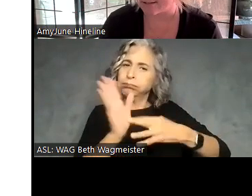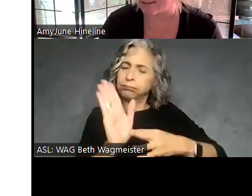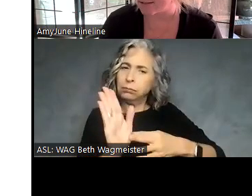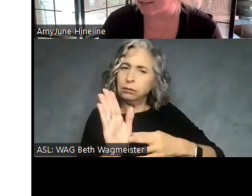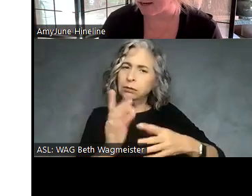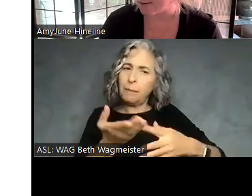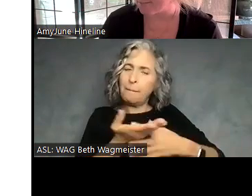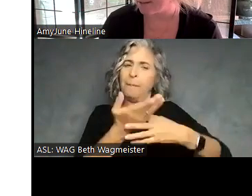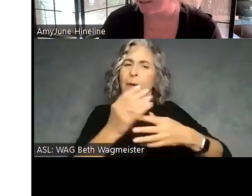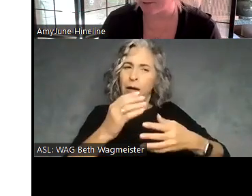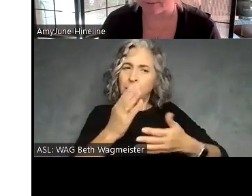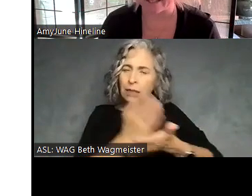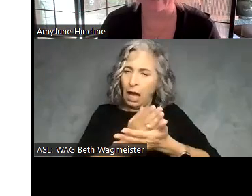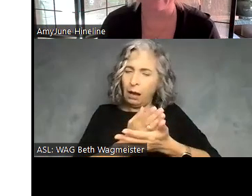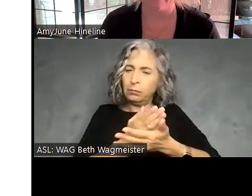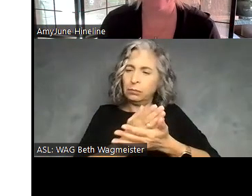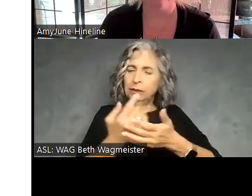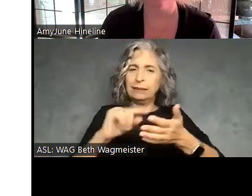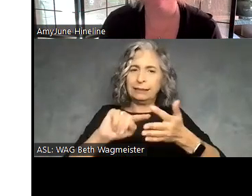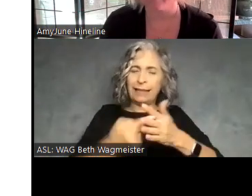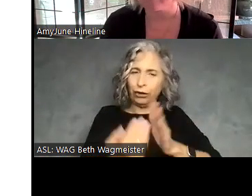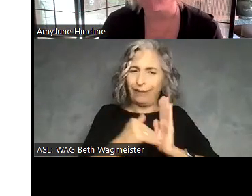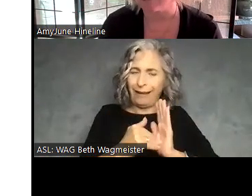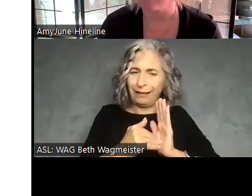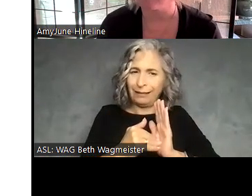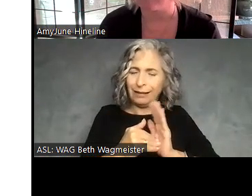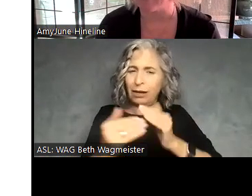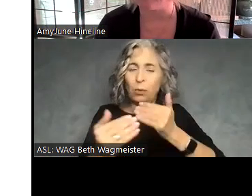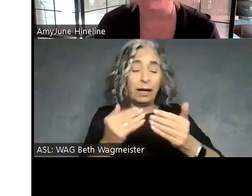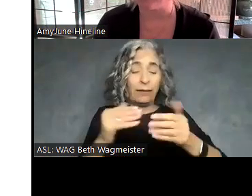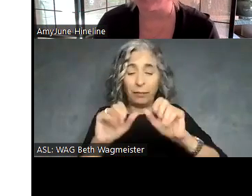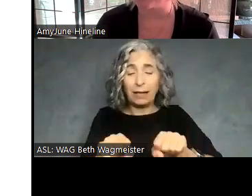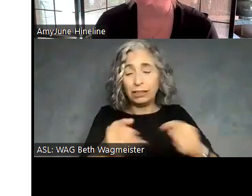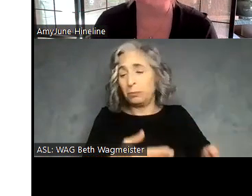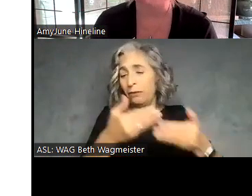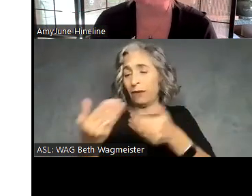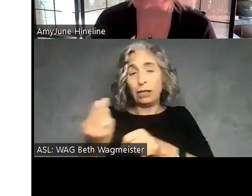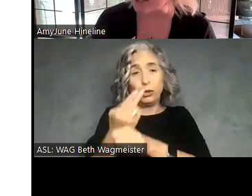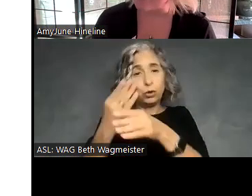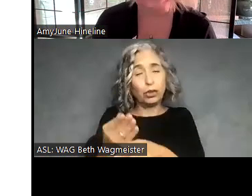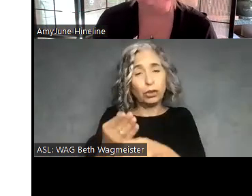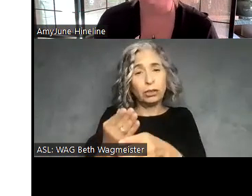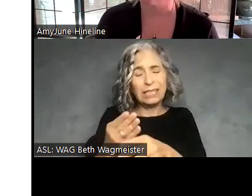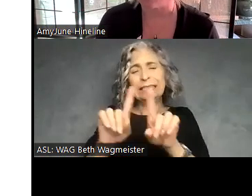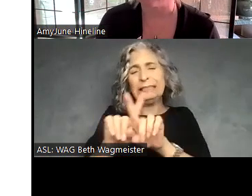an icon so you can hear it, so you will be able to hear the letters and then be able to type them in.